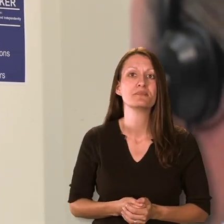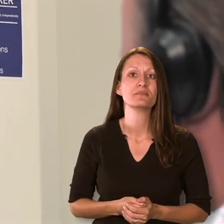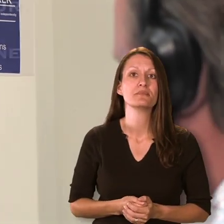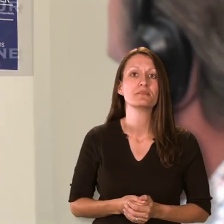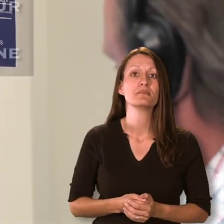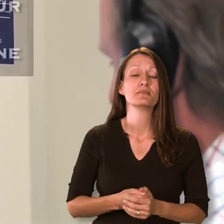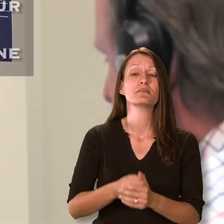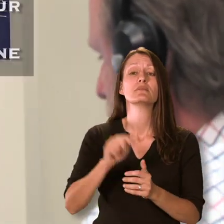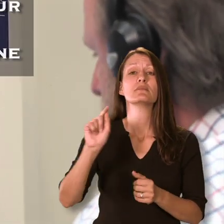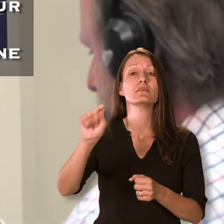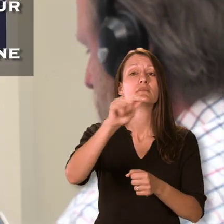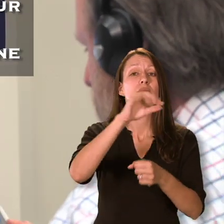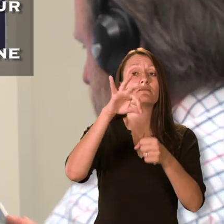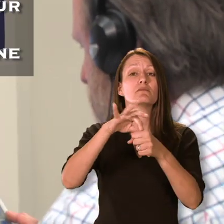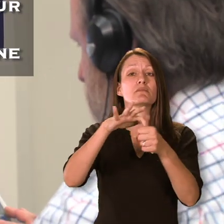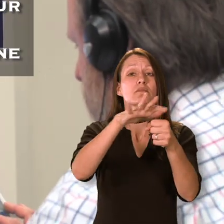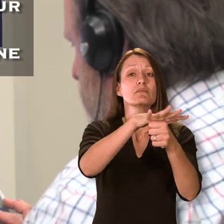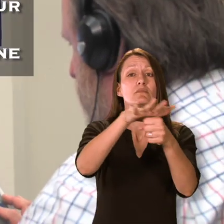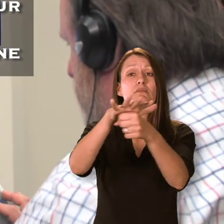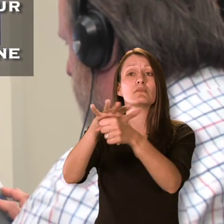Every polling place has an AutoMark machine